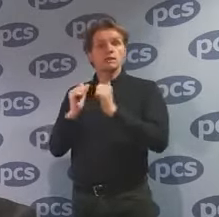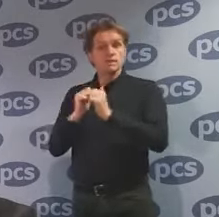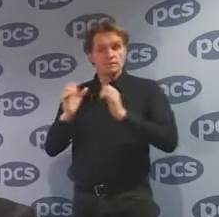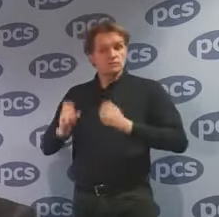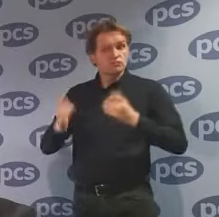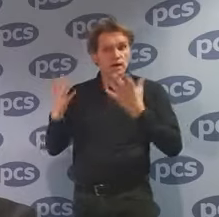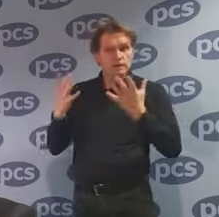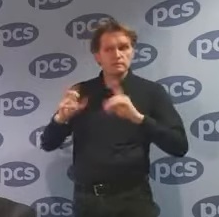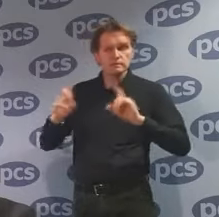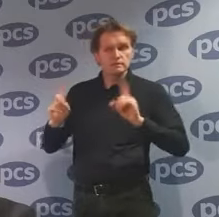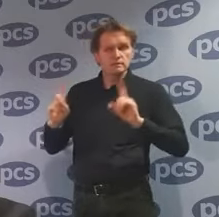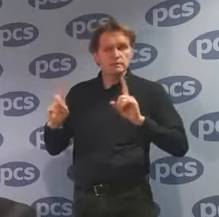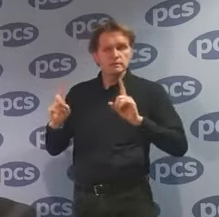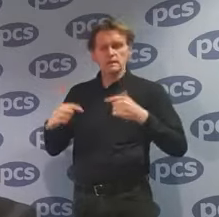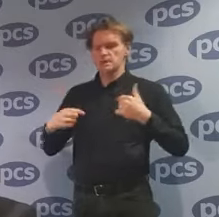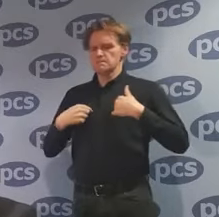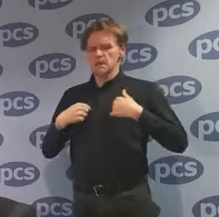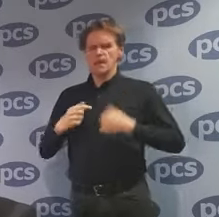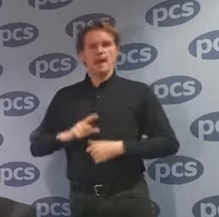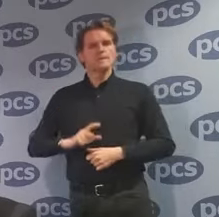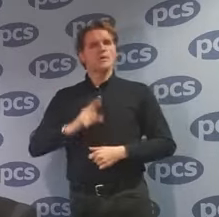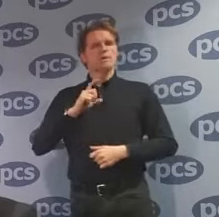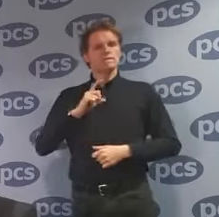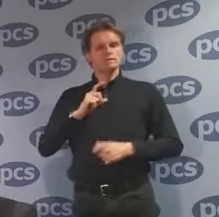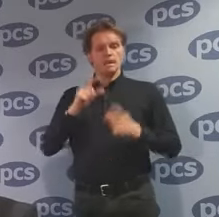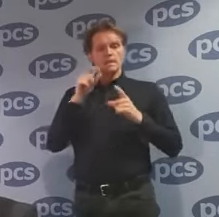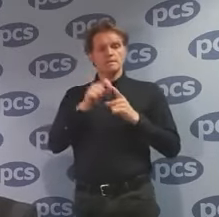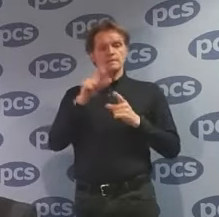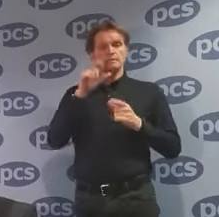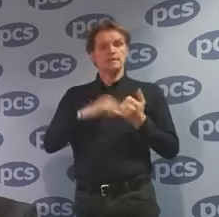well we can say with certainty is PCS members are giving us a mandate to fight